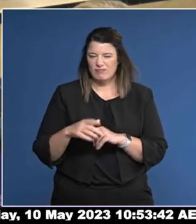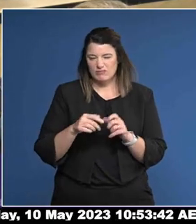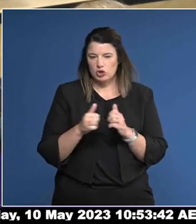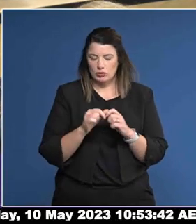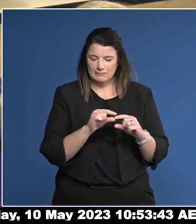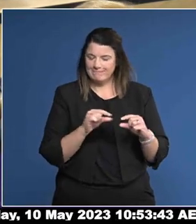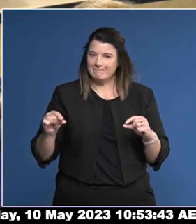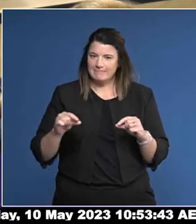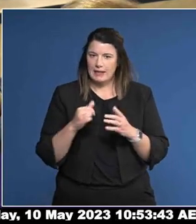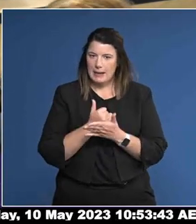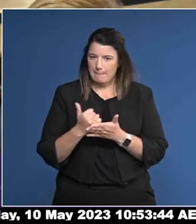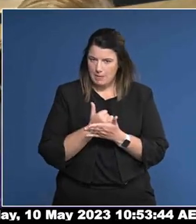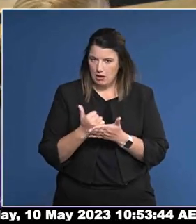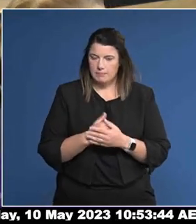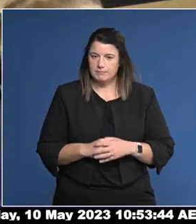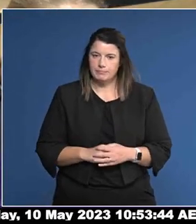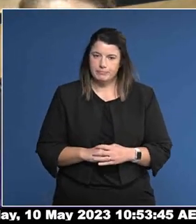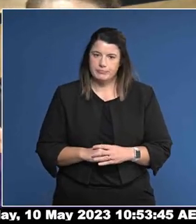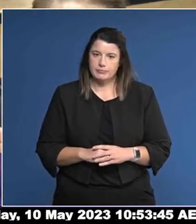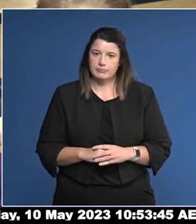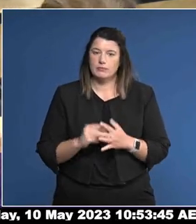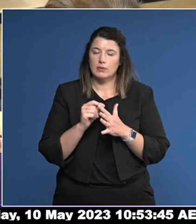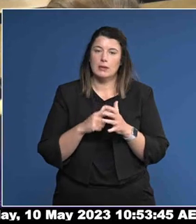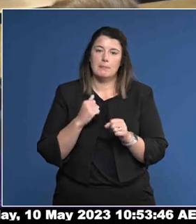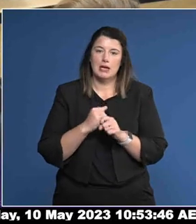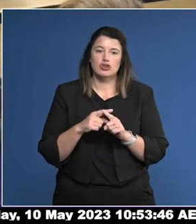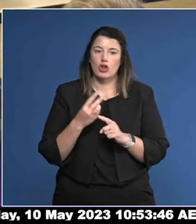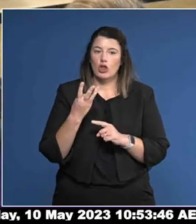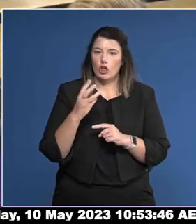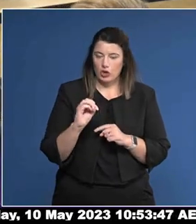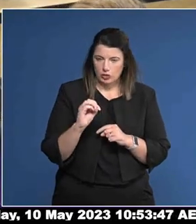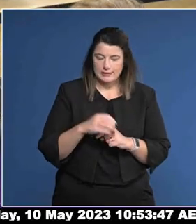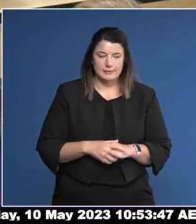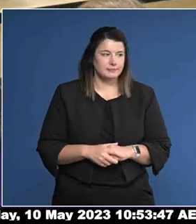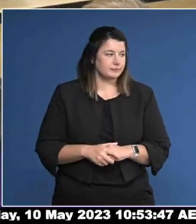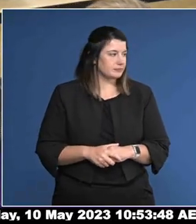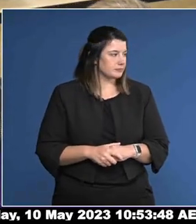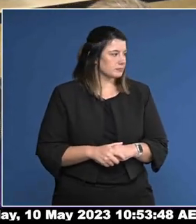and it is at page 30, and I'm helpfully assisted, Chair and Commissioners, it is at